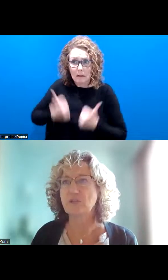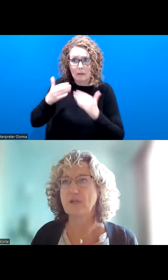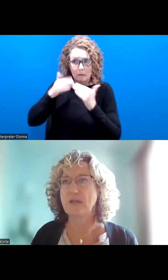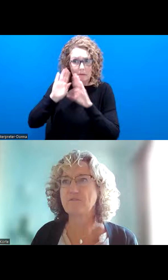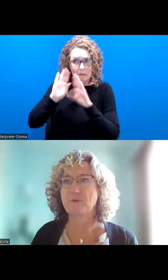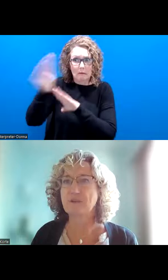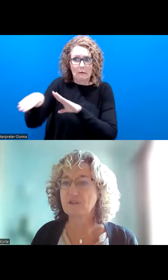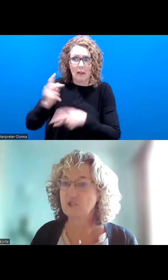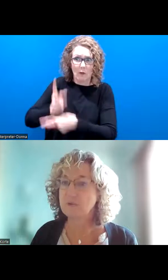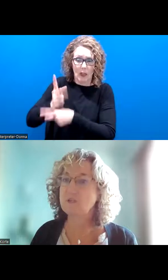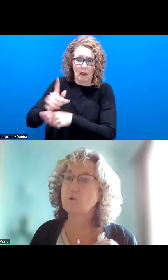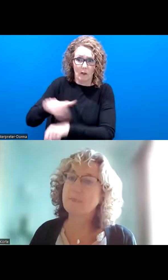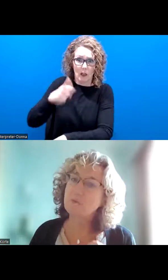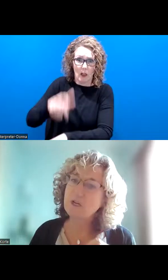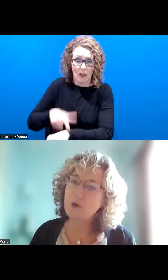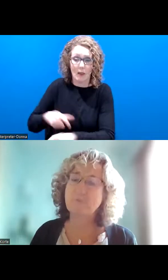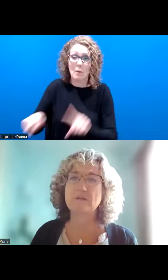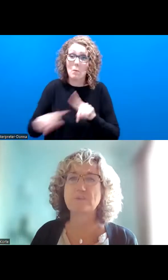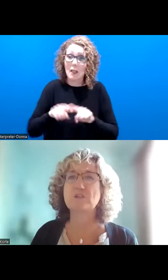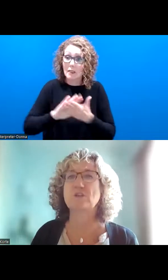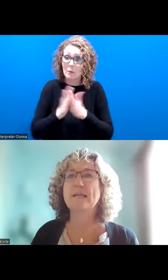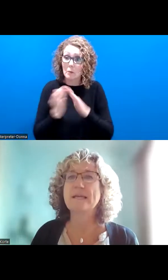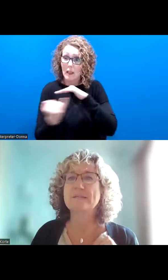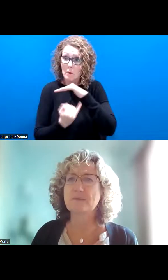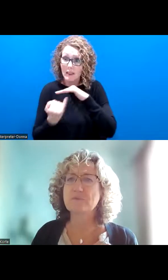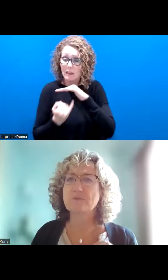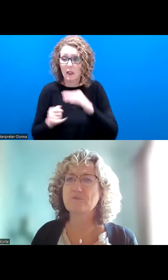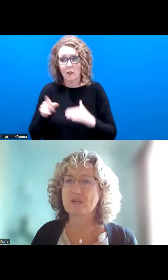that income would be just about $300 a year